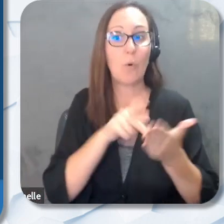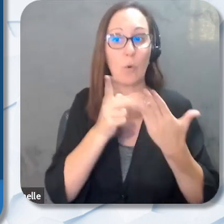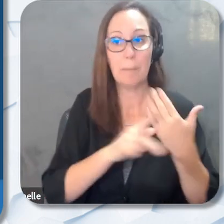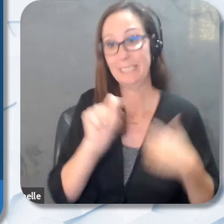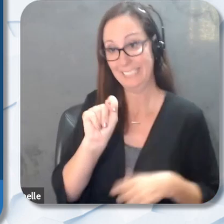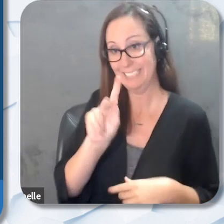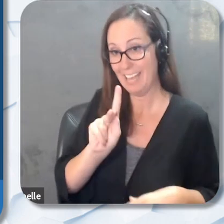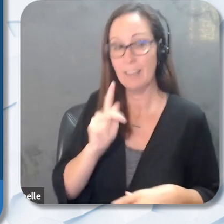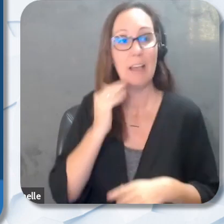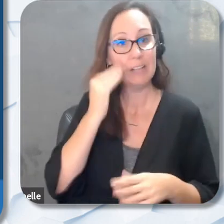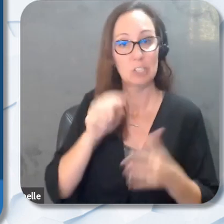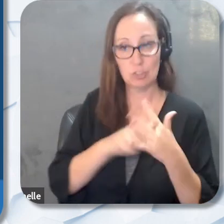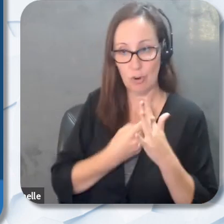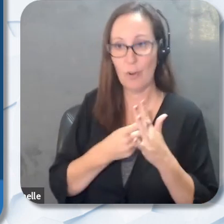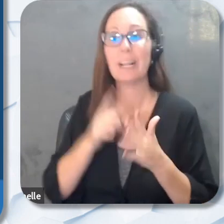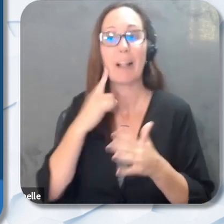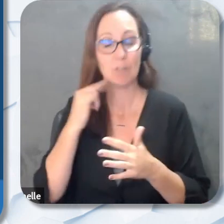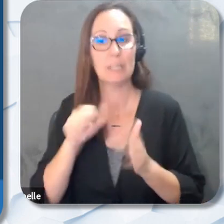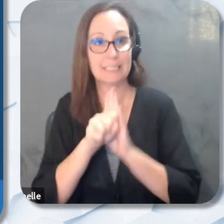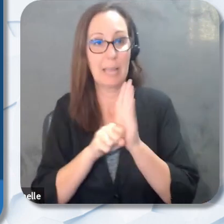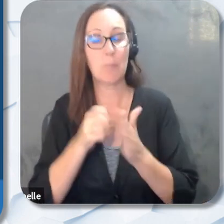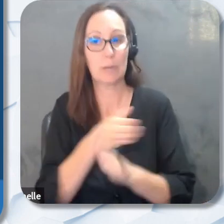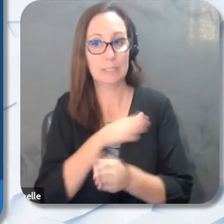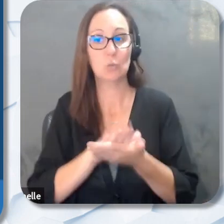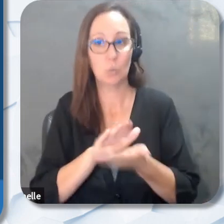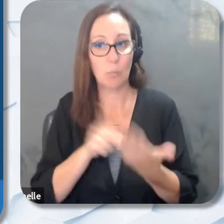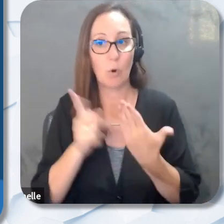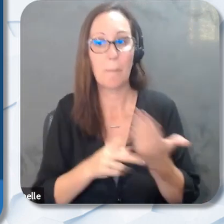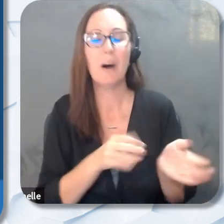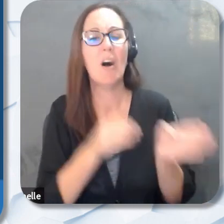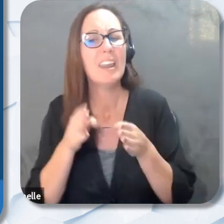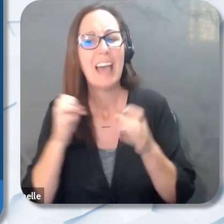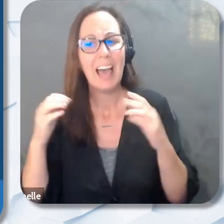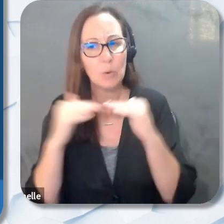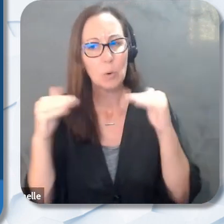and our California state preschool Program. And also ensuring equable access to preschool